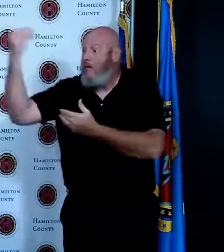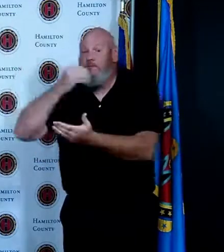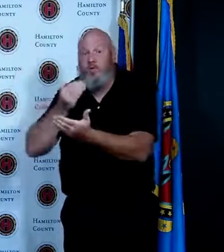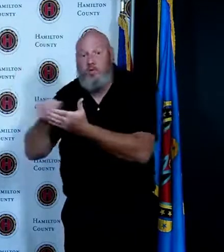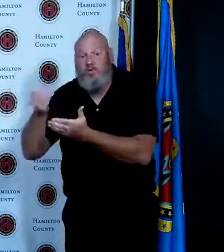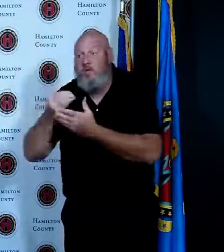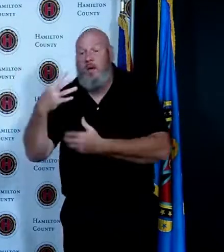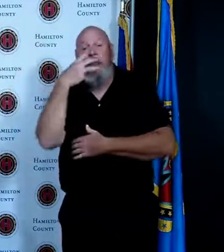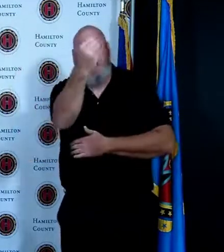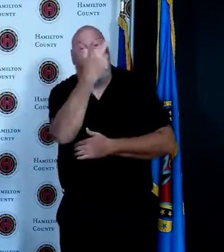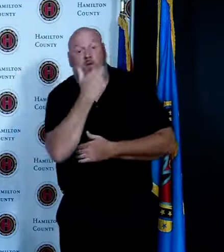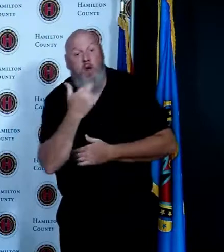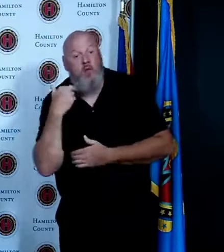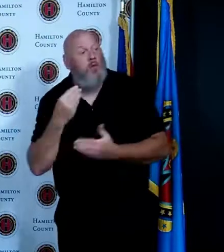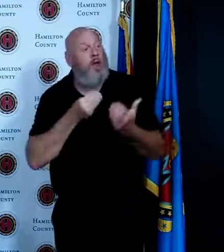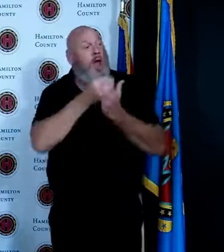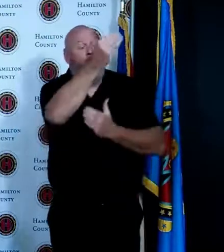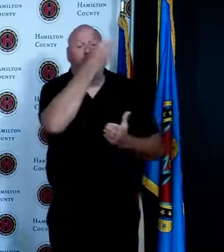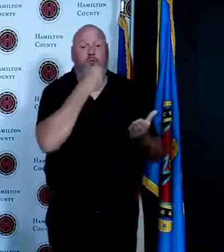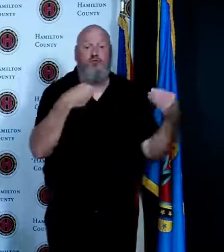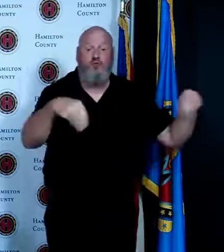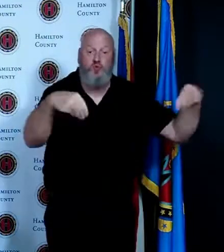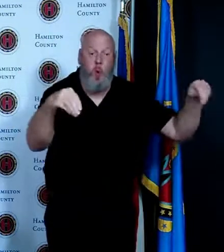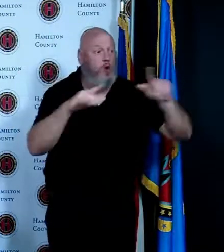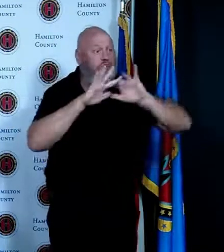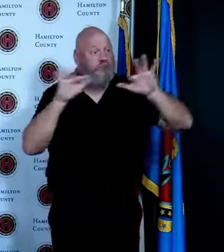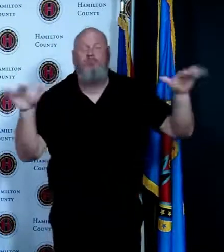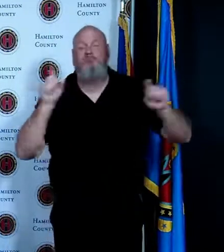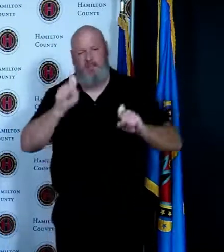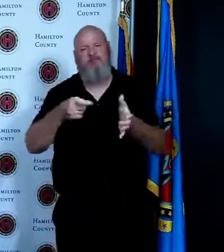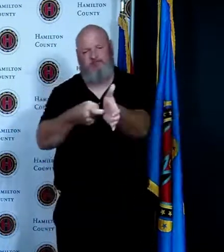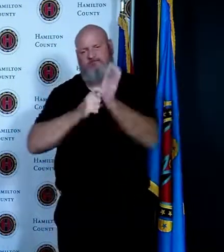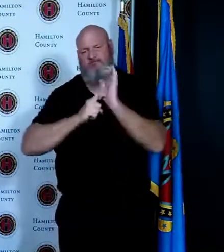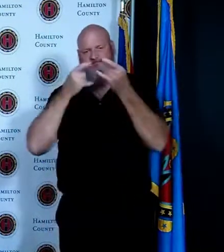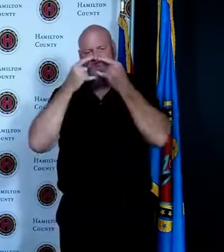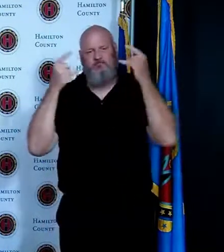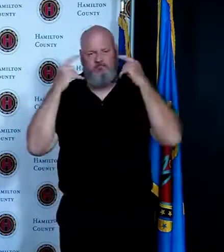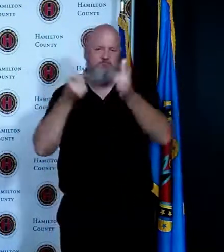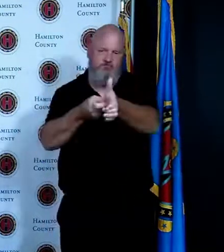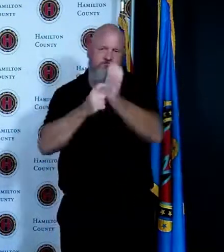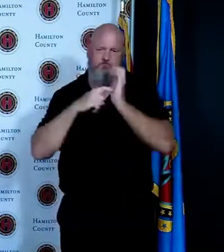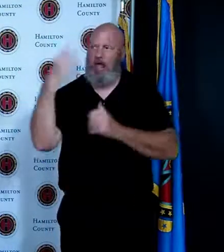wearing is one of the ways we can get on with our daily lives while continuing to